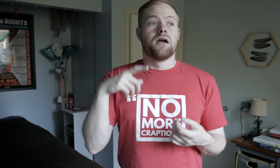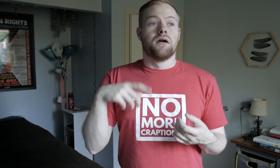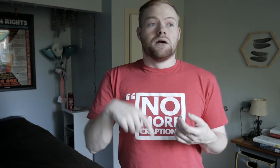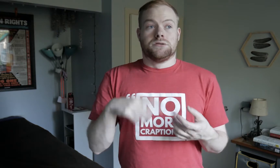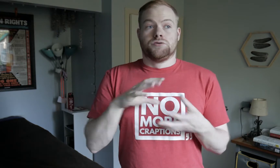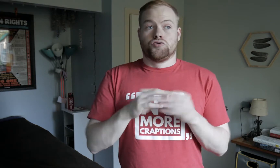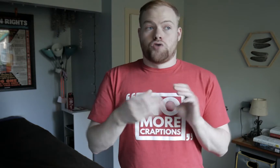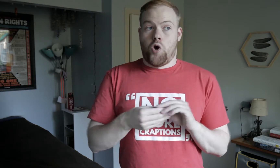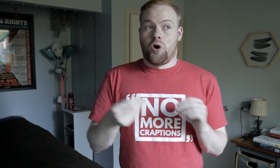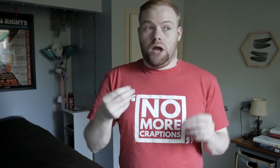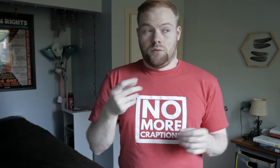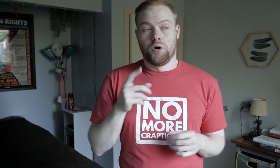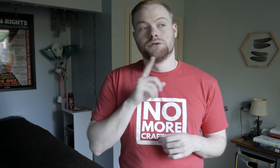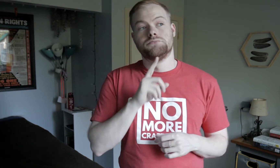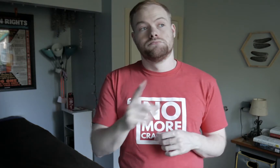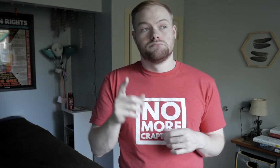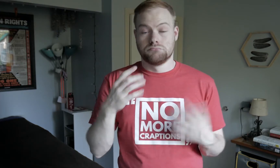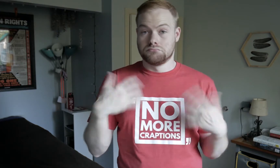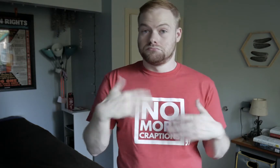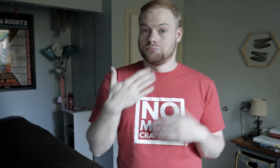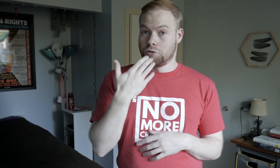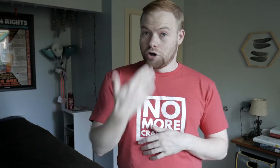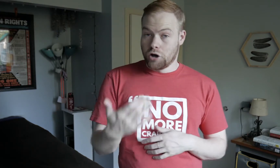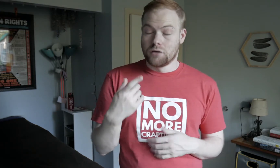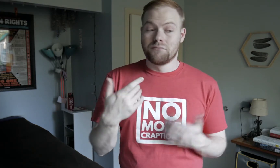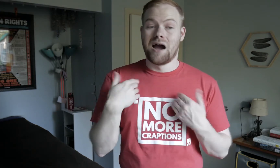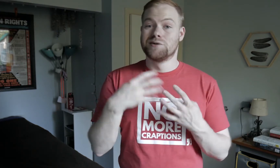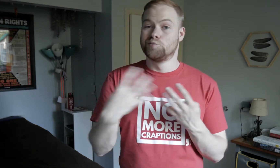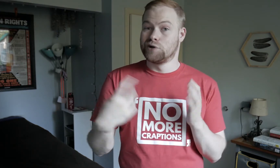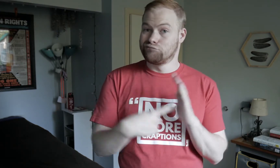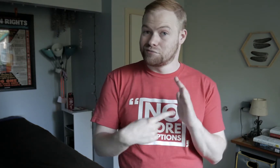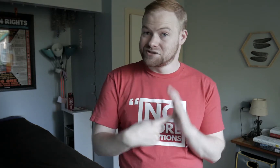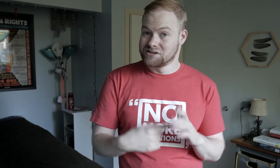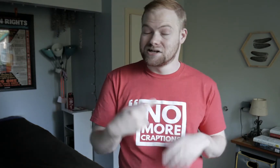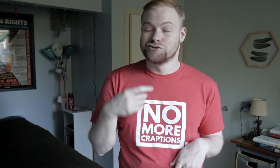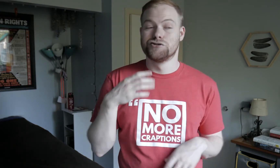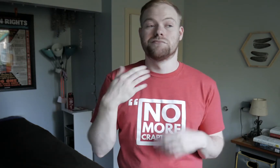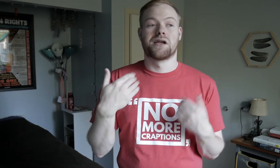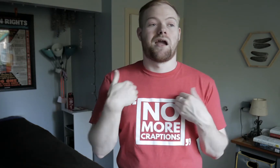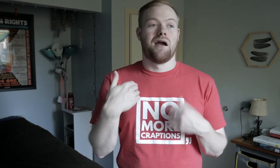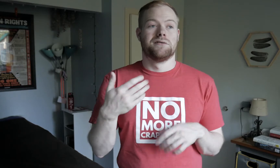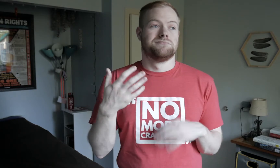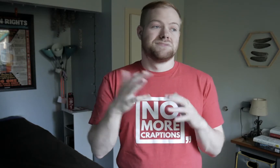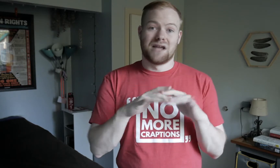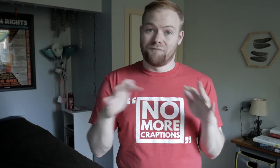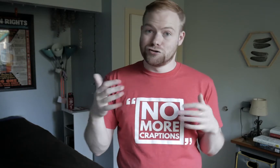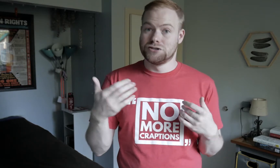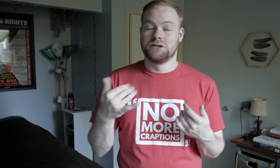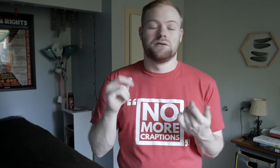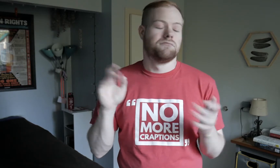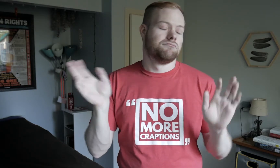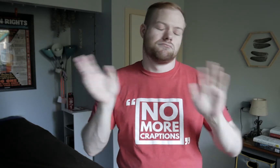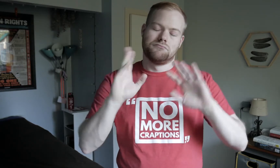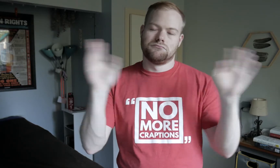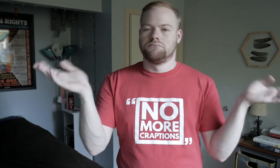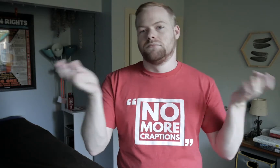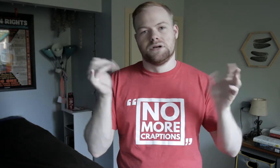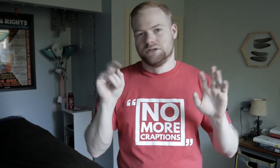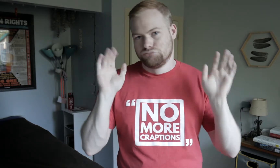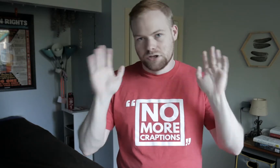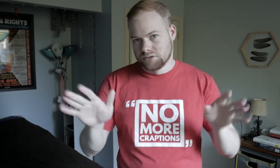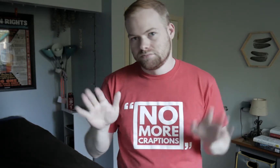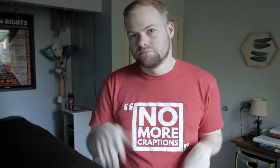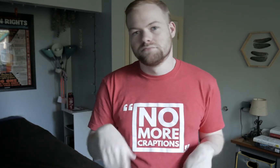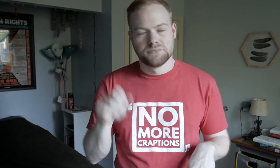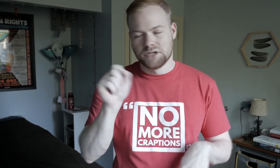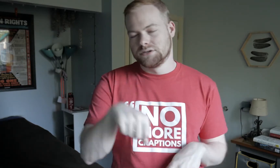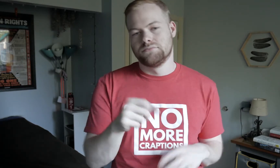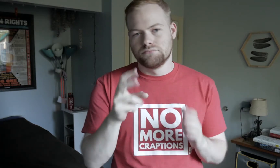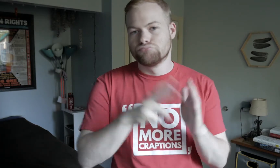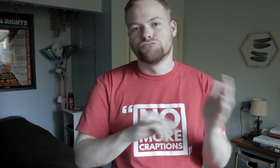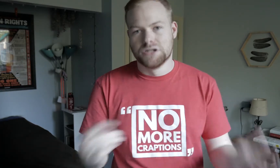This story was really good, it has queer representation, it has diversity. It’s great. Yes, read it.